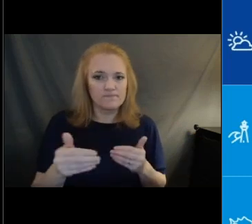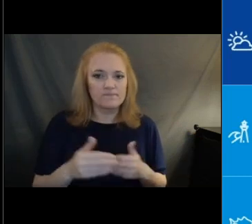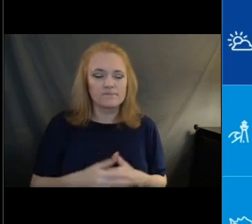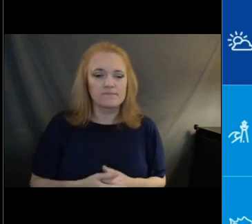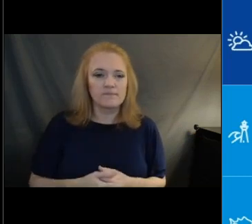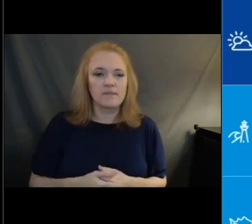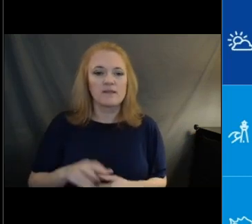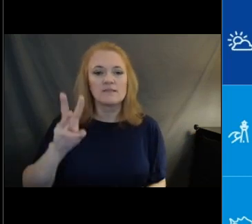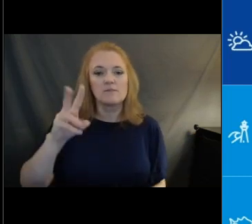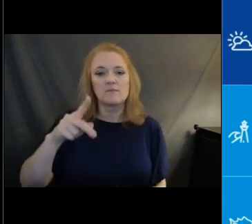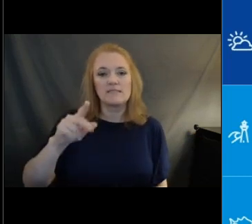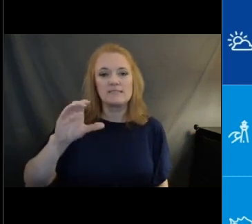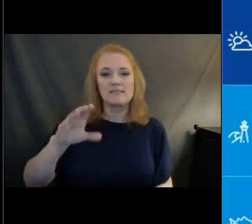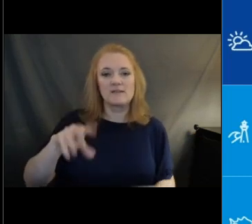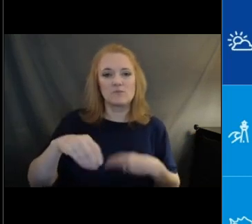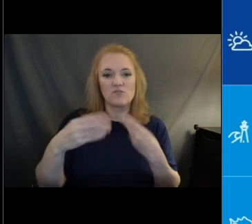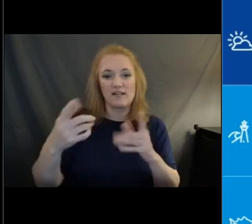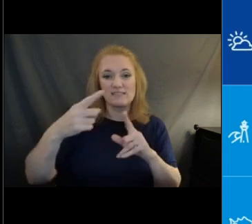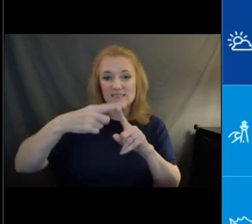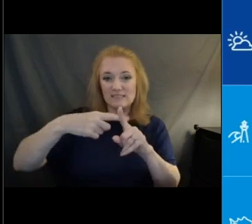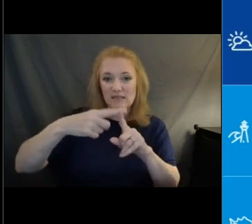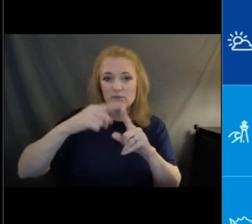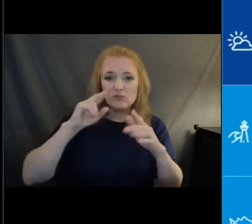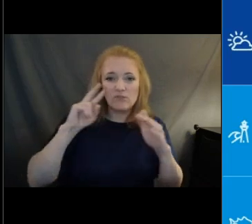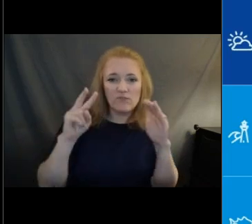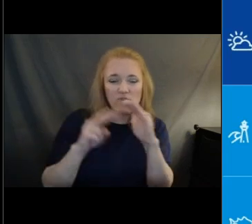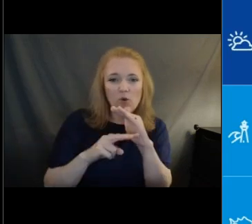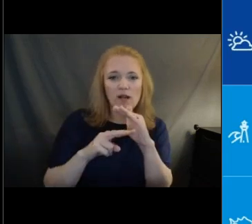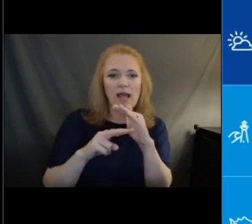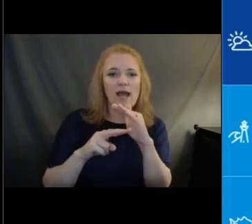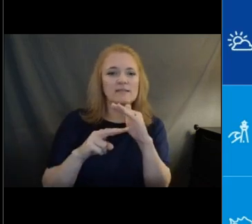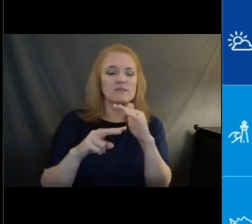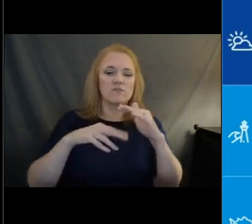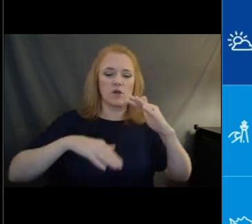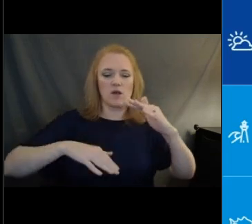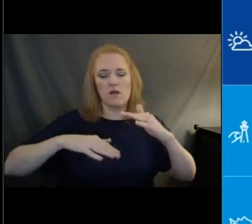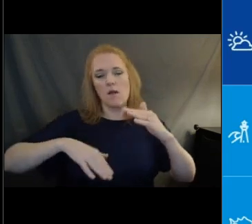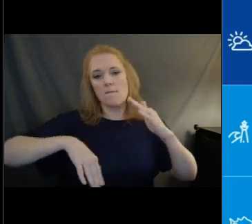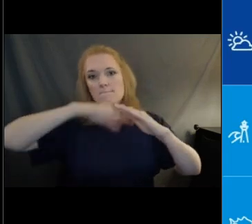WPC also provides temperature forecasts, the maximum/minimum temperature forecast across the